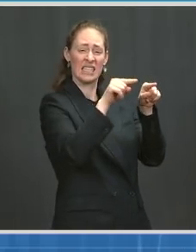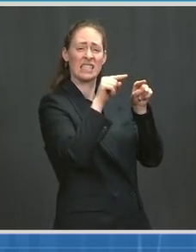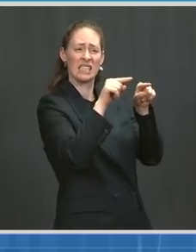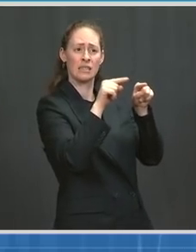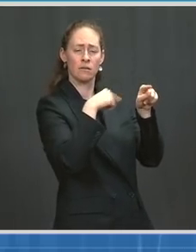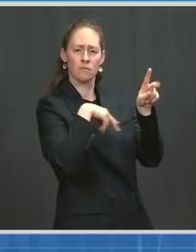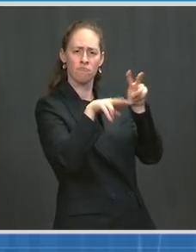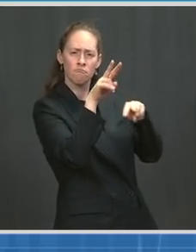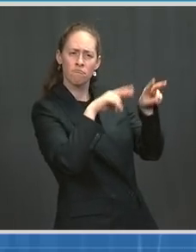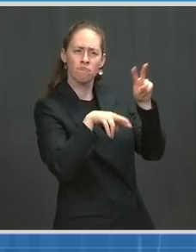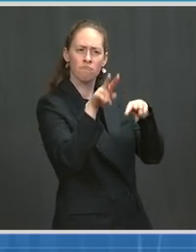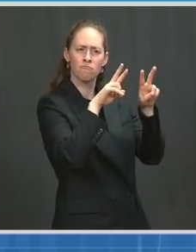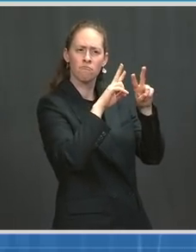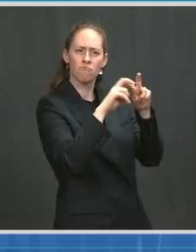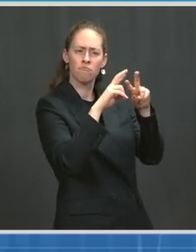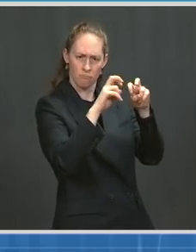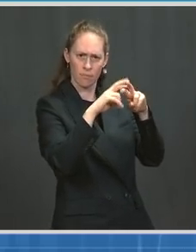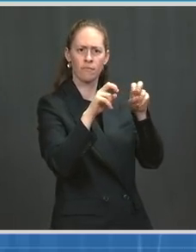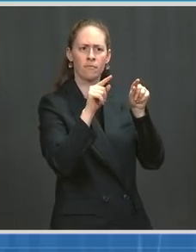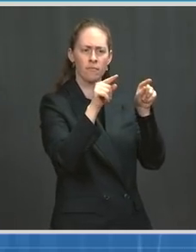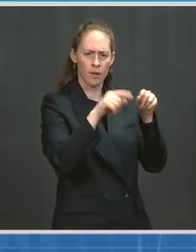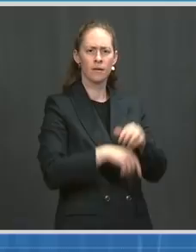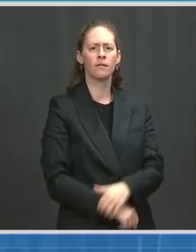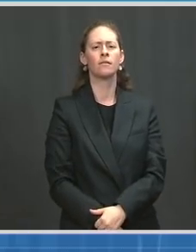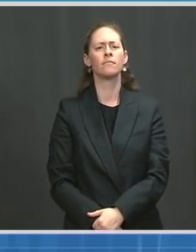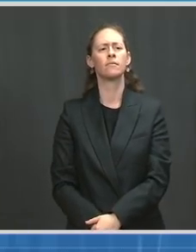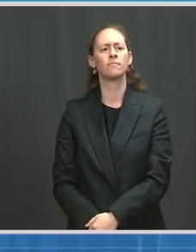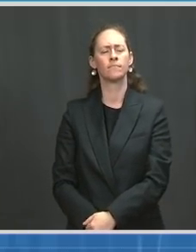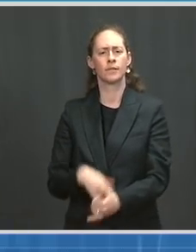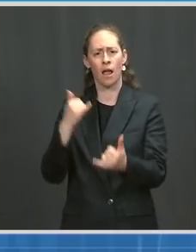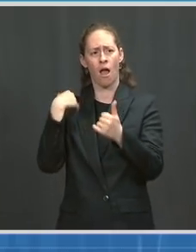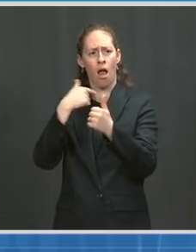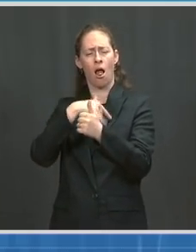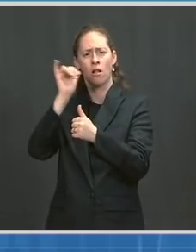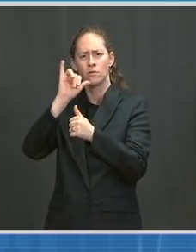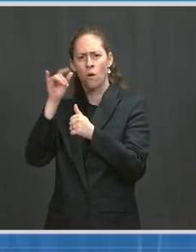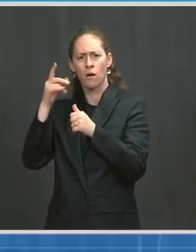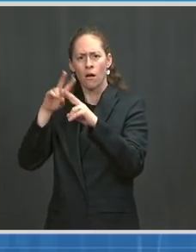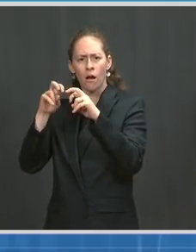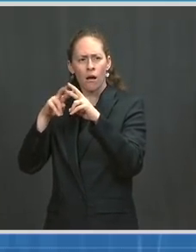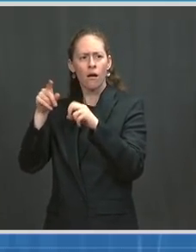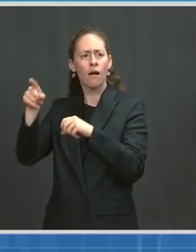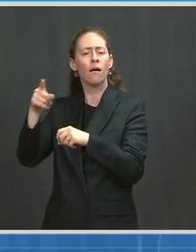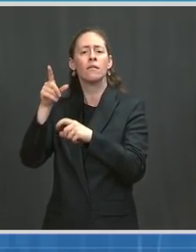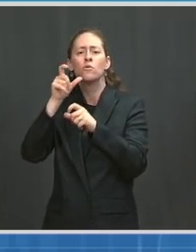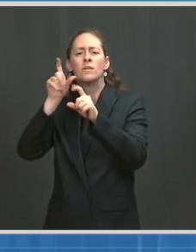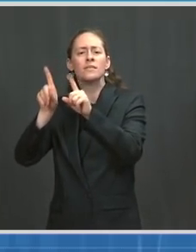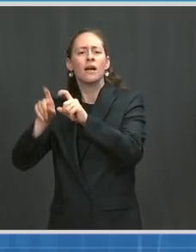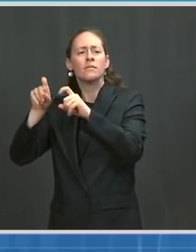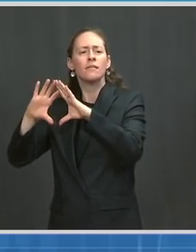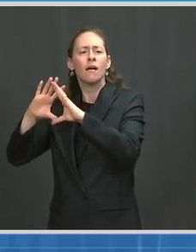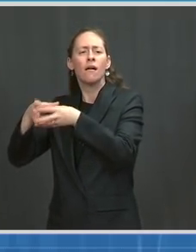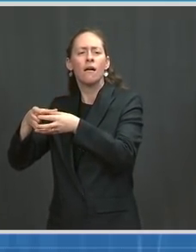usually real-world settings have less of an efficacy than in the trials, as I've mentioned many times.